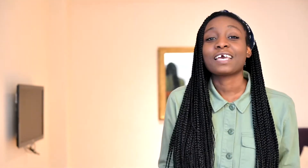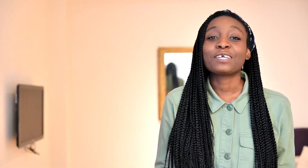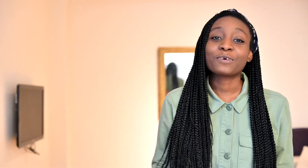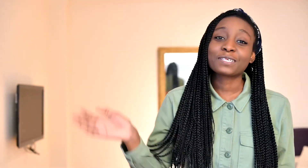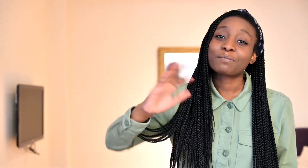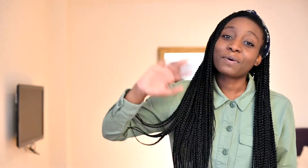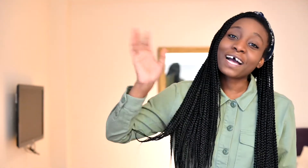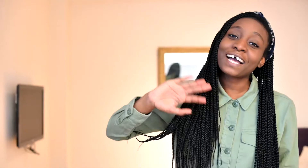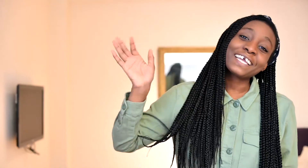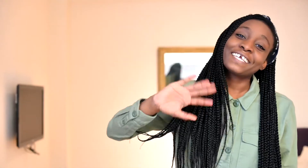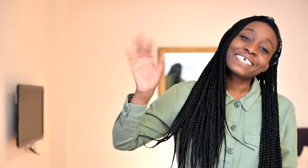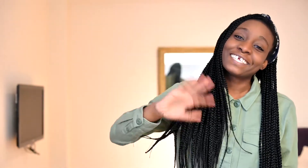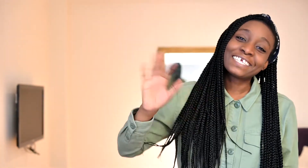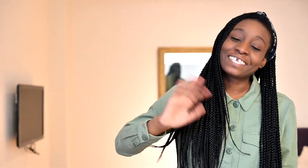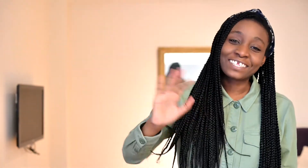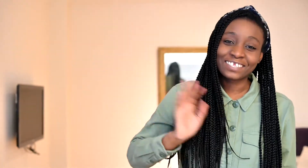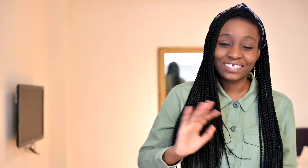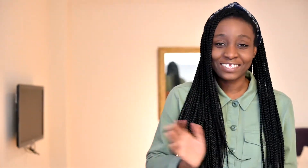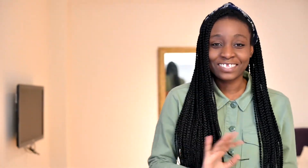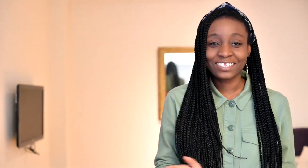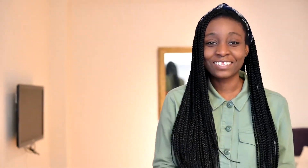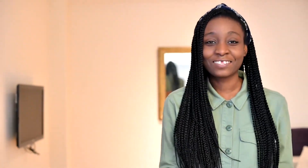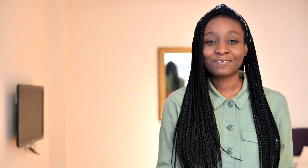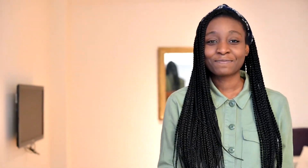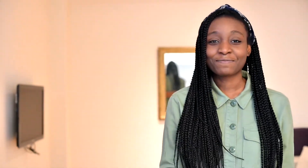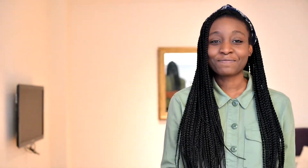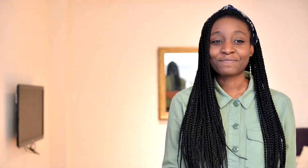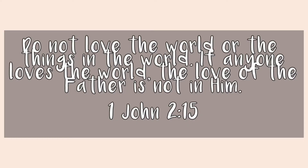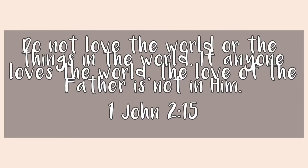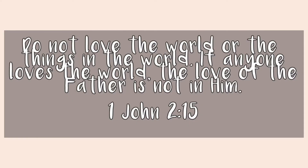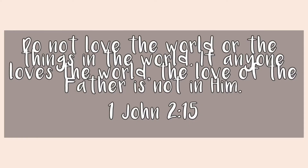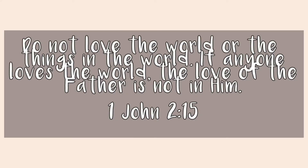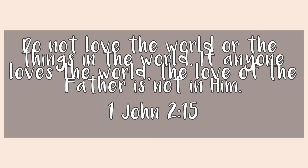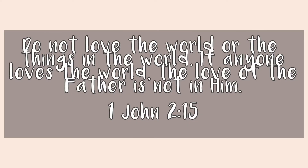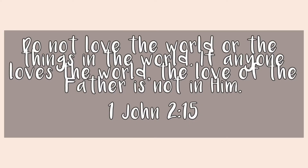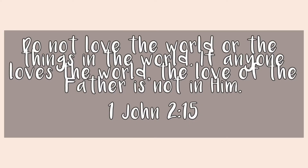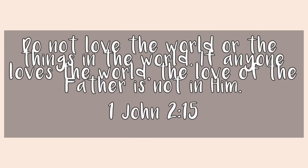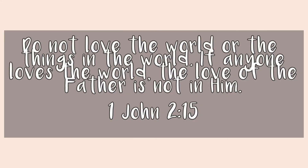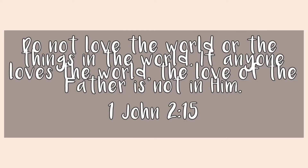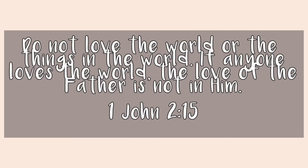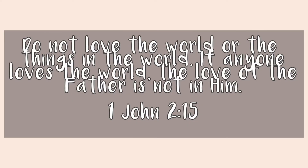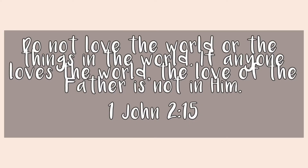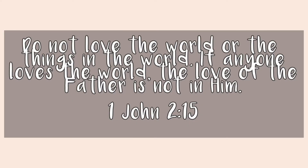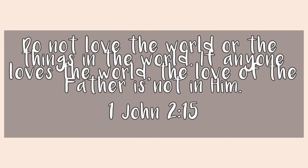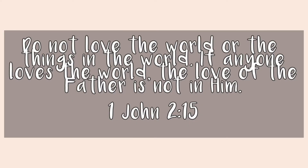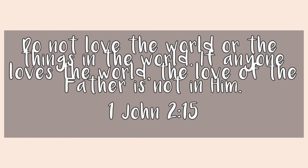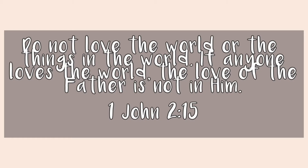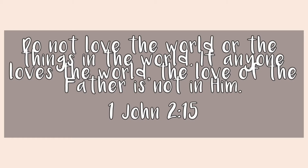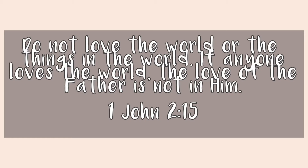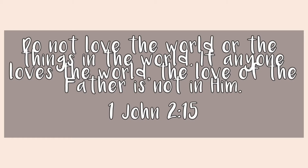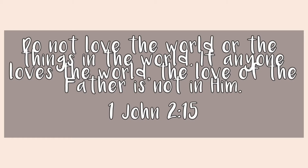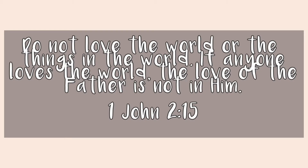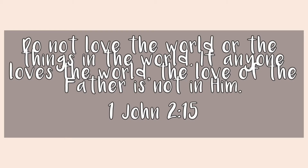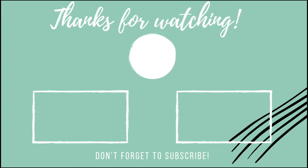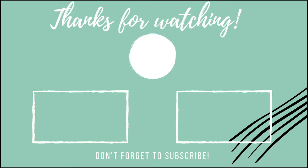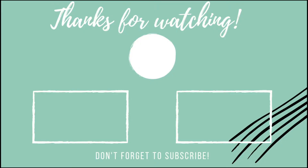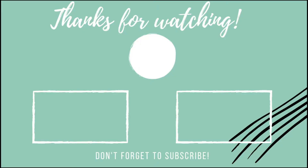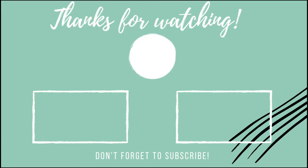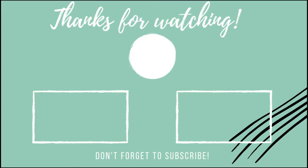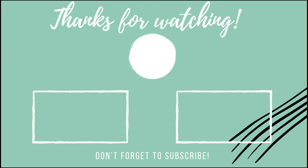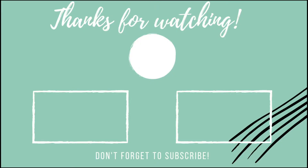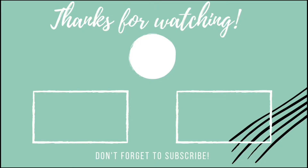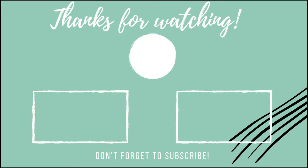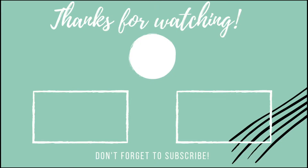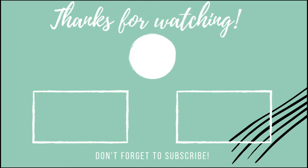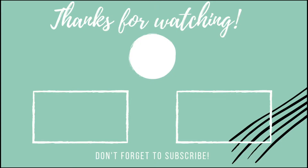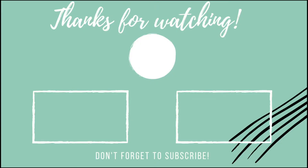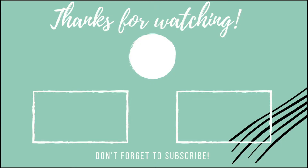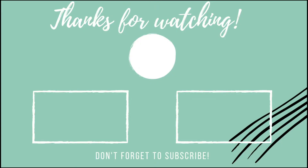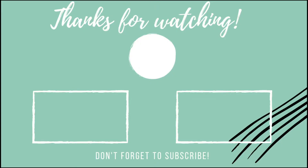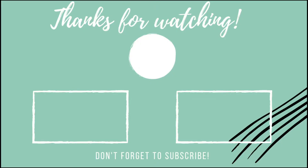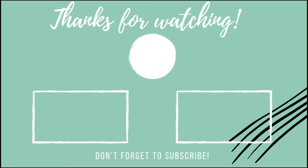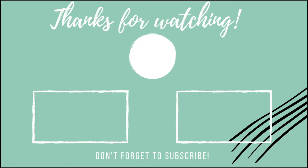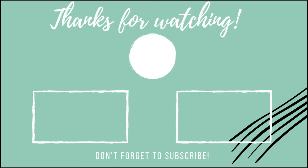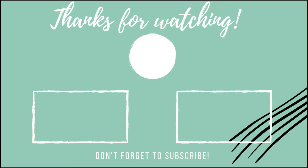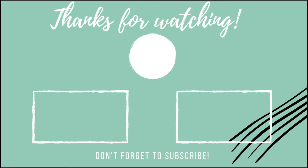Anyways bye!